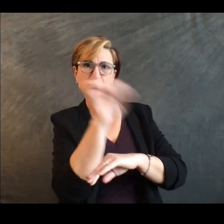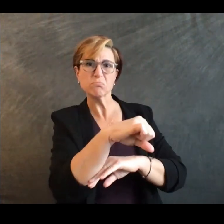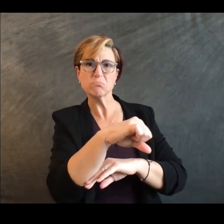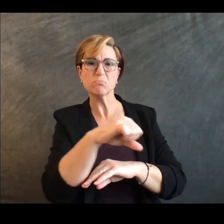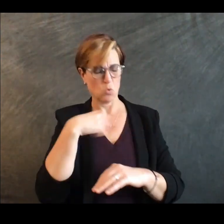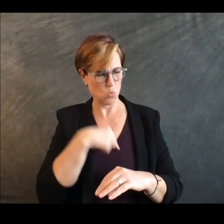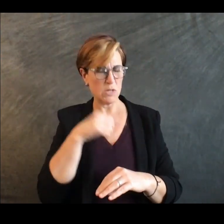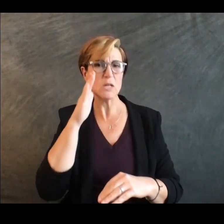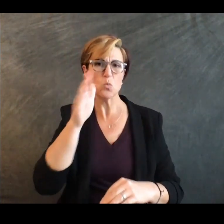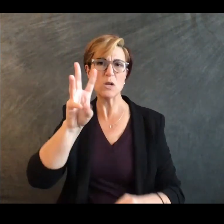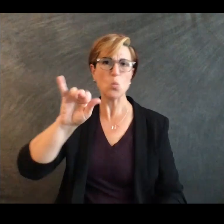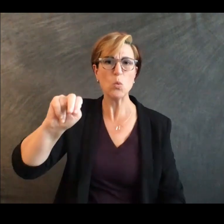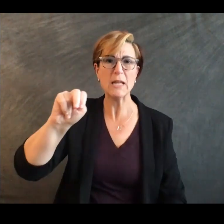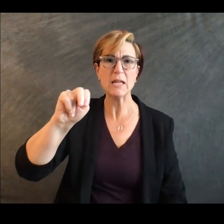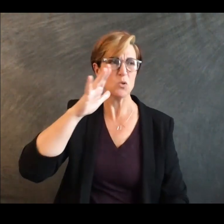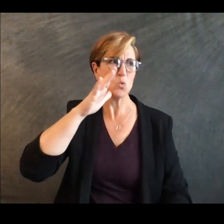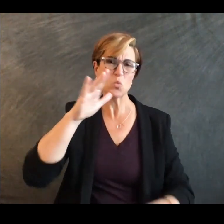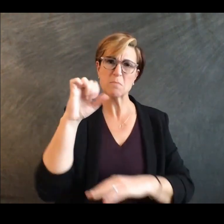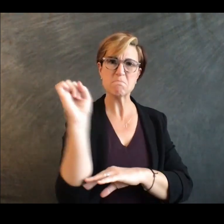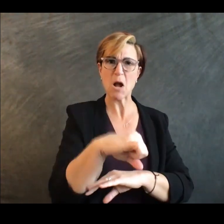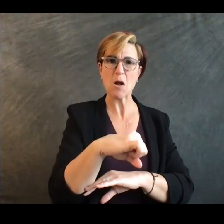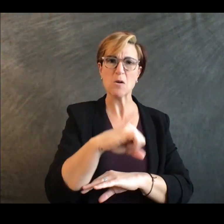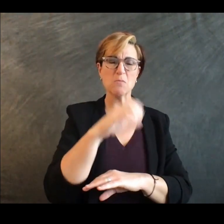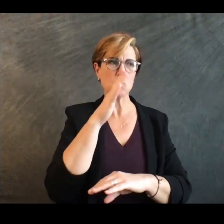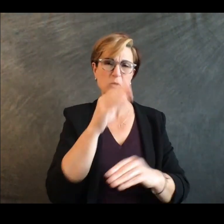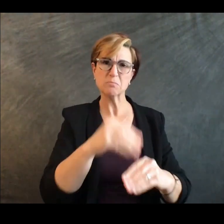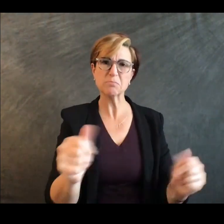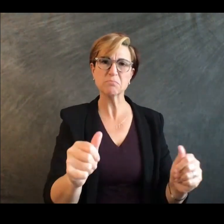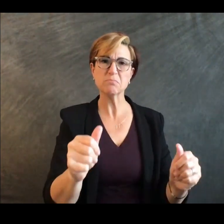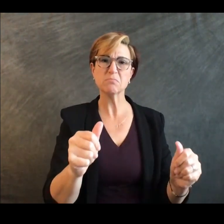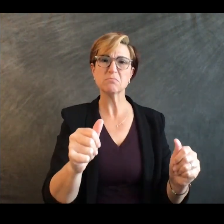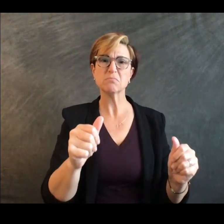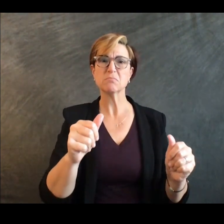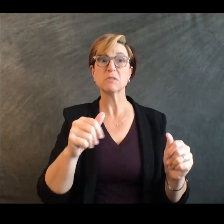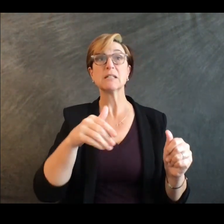prepared for the next one should it happen but hopefully it won't our